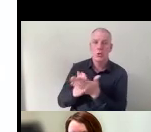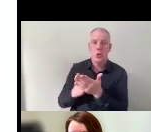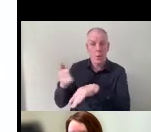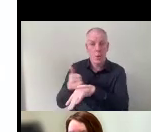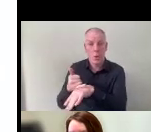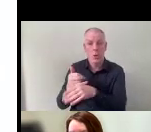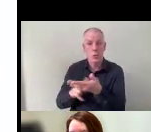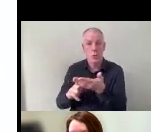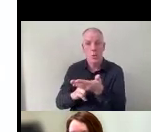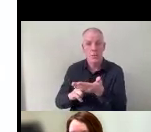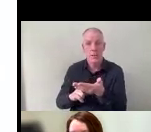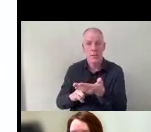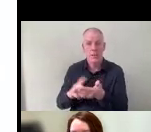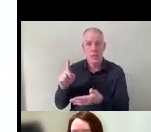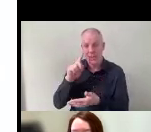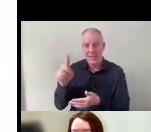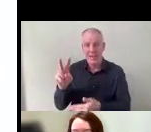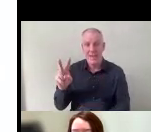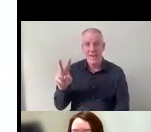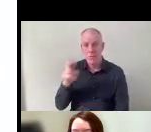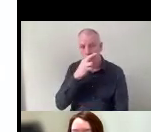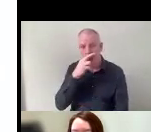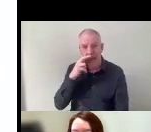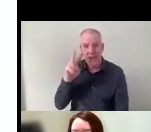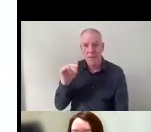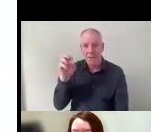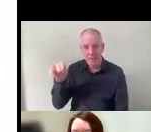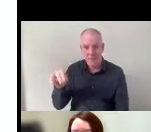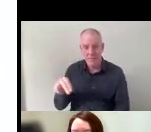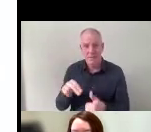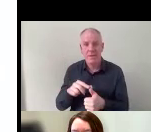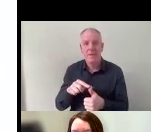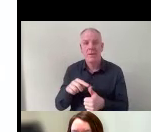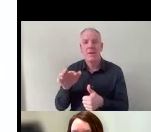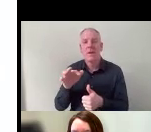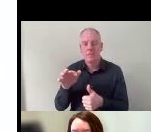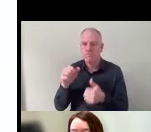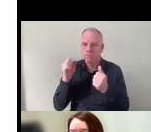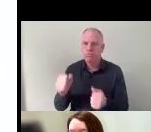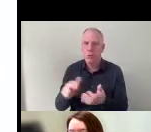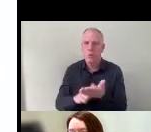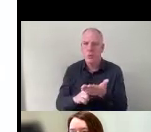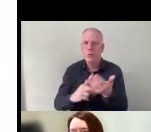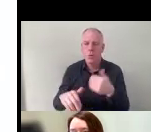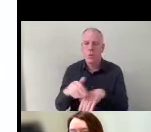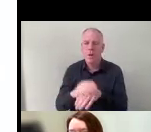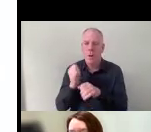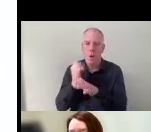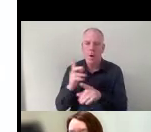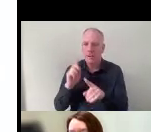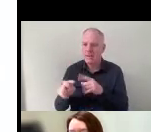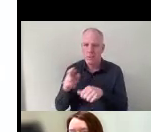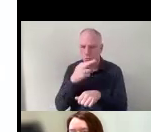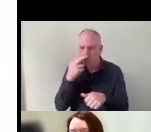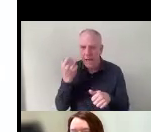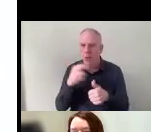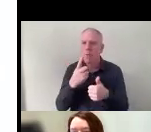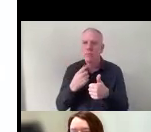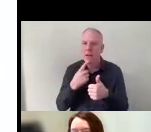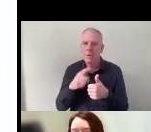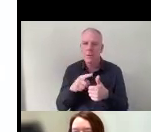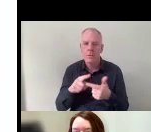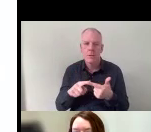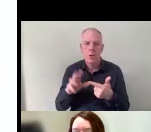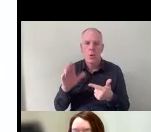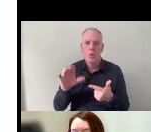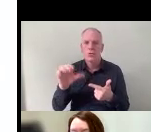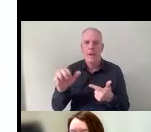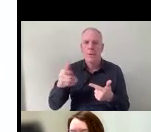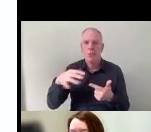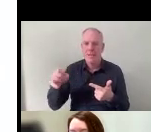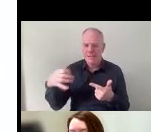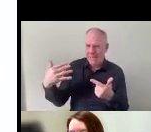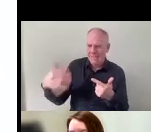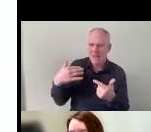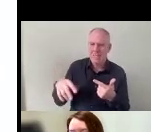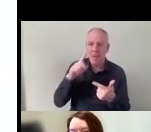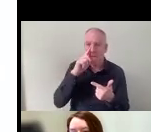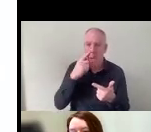used in his in his panel, the red pigment vermilion was found extensively used in all the red and the brown shades. Ultramarine is very expensive blue pigment. Azurite is